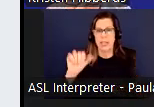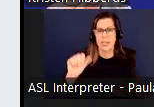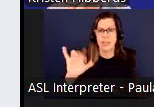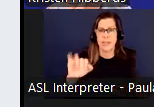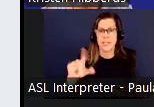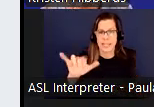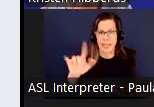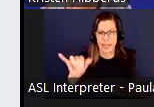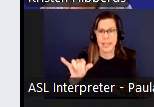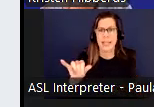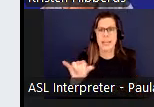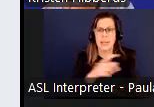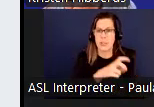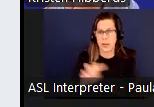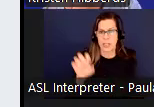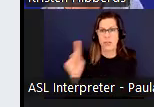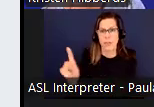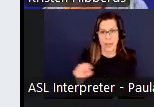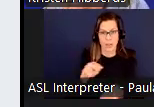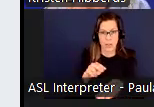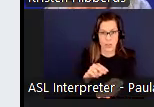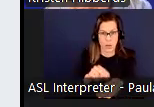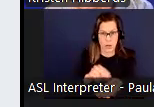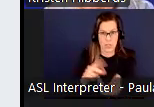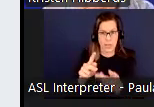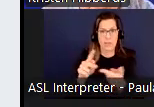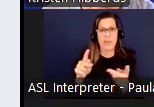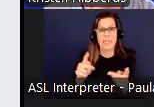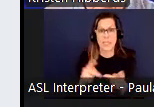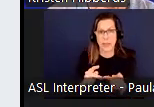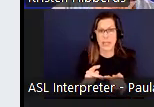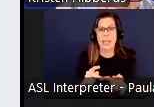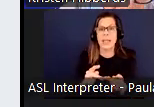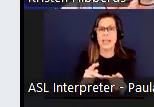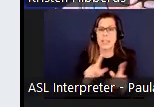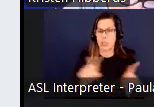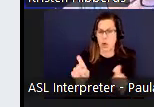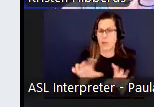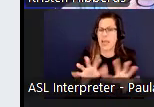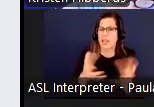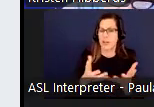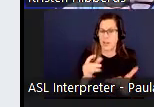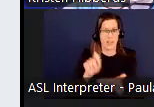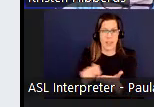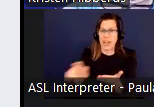the nursing facility survey unit. So that's all that is intended to reflect.